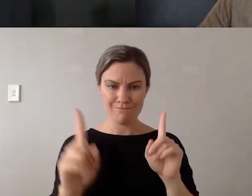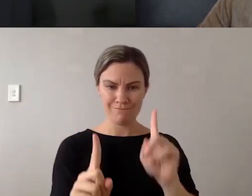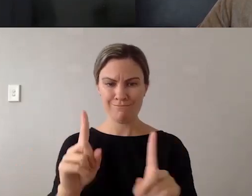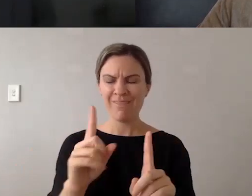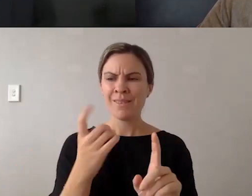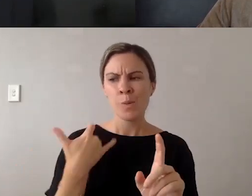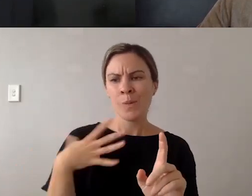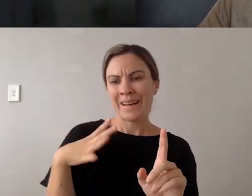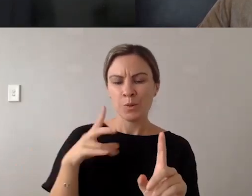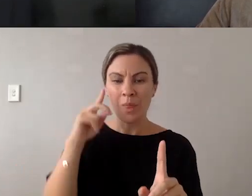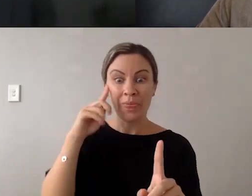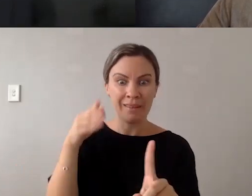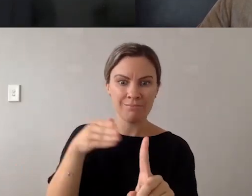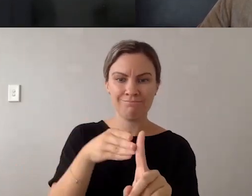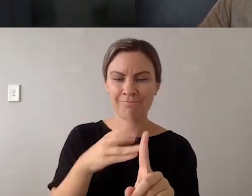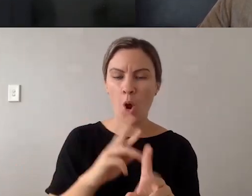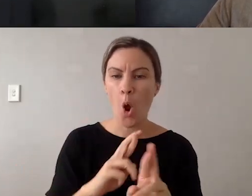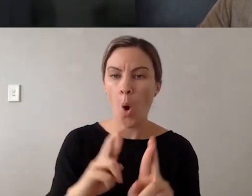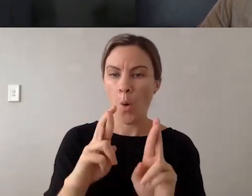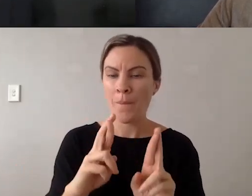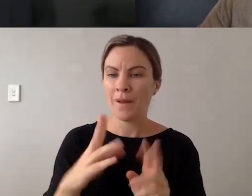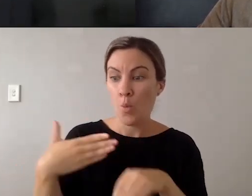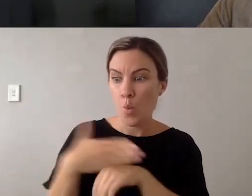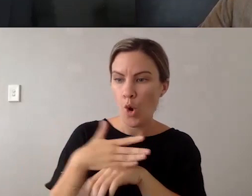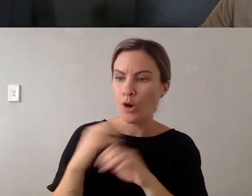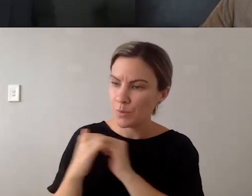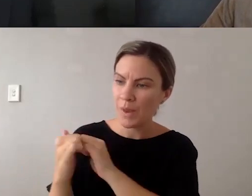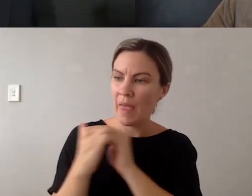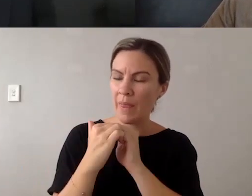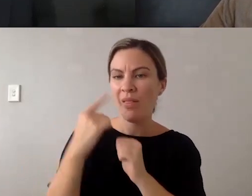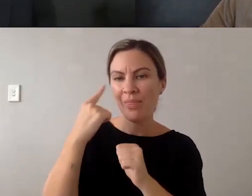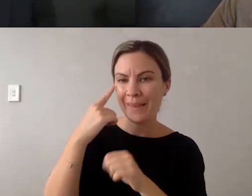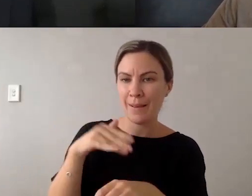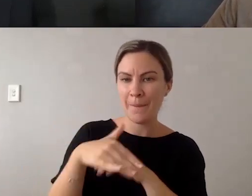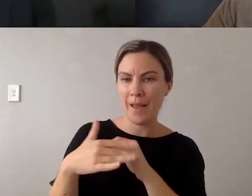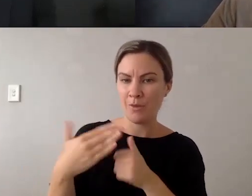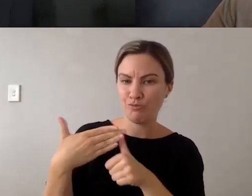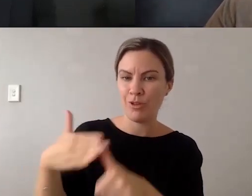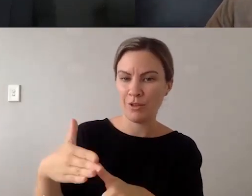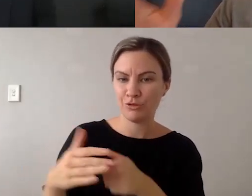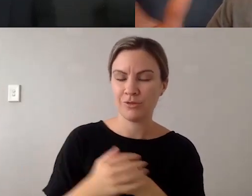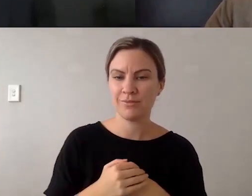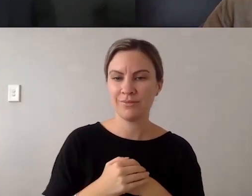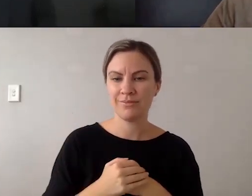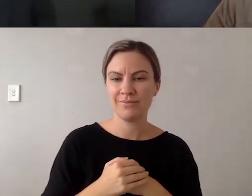them. >> OK. There's a few people that have asked a similar sort of